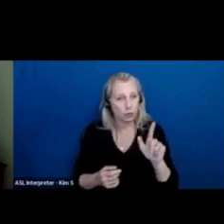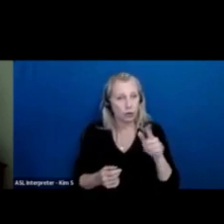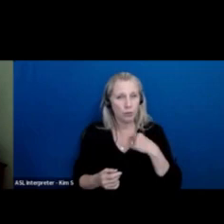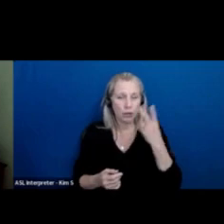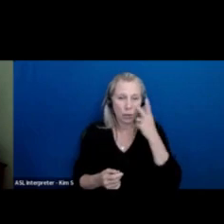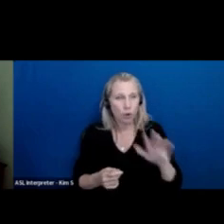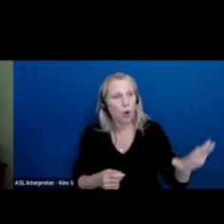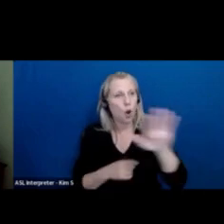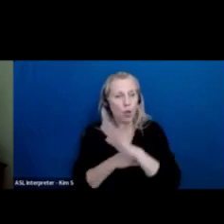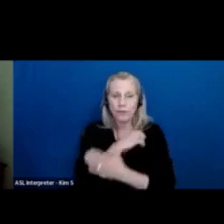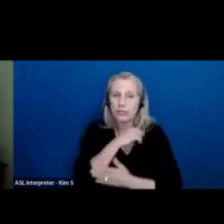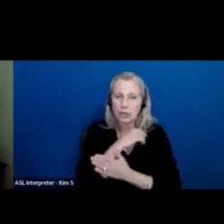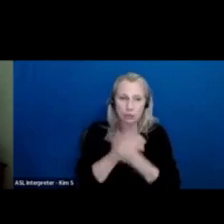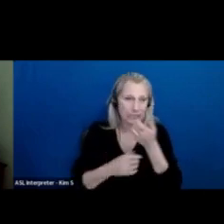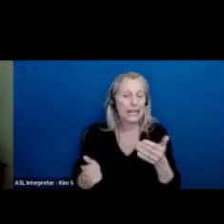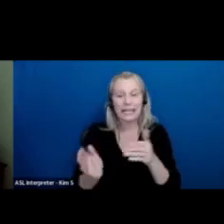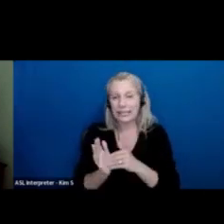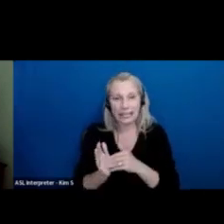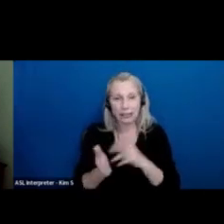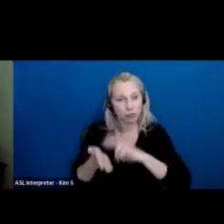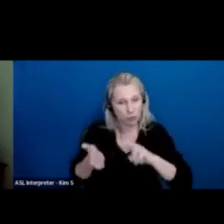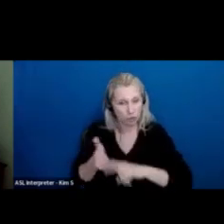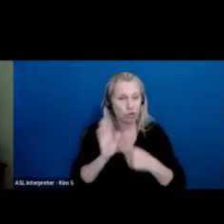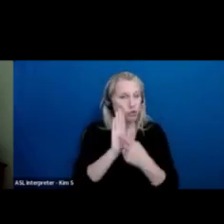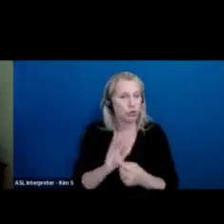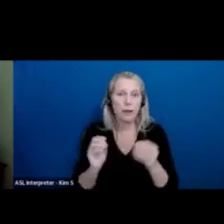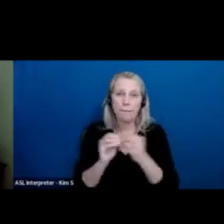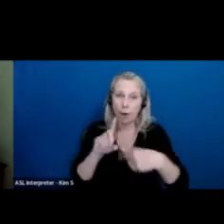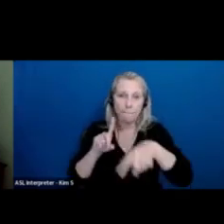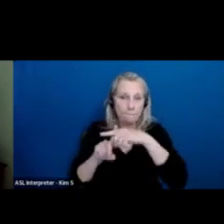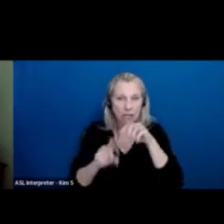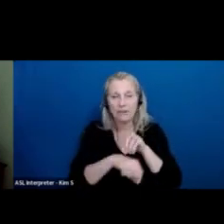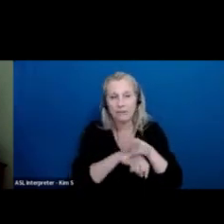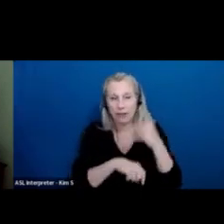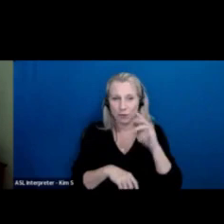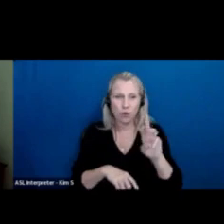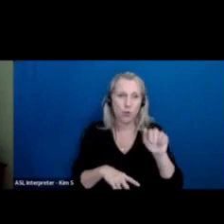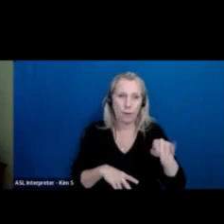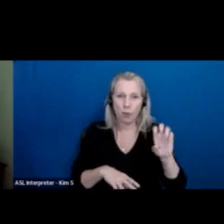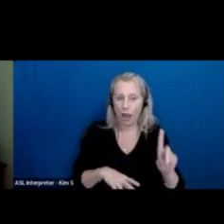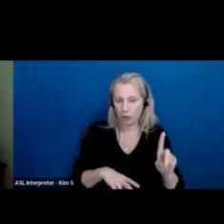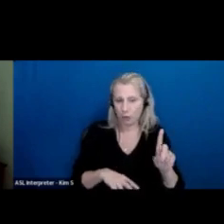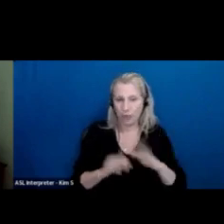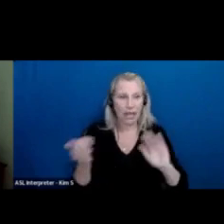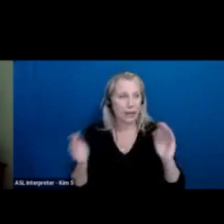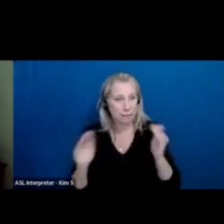country, because again, the studies are demonstrating more positive effects for wraparound than compared to treatment, as